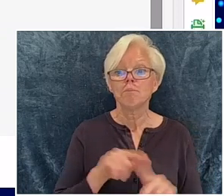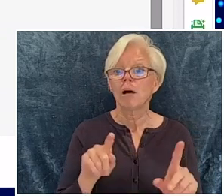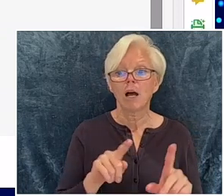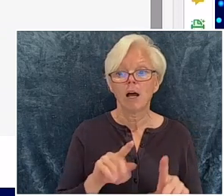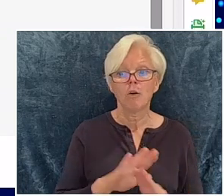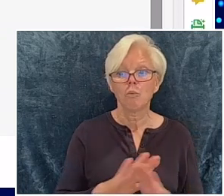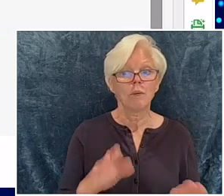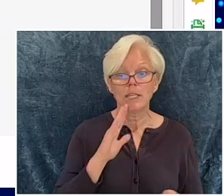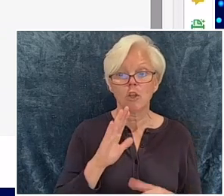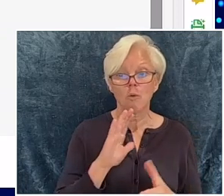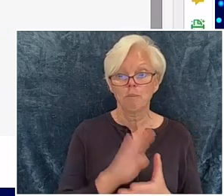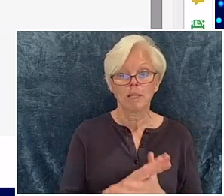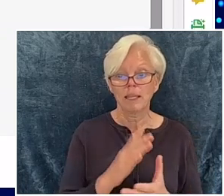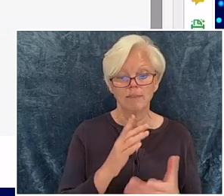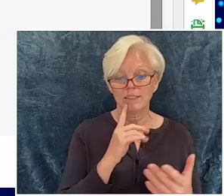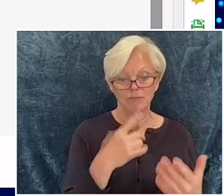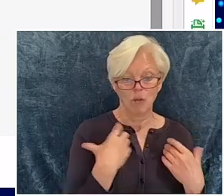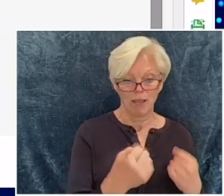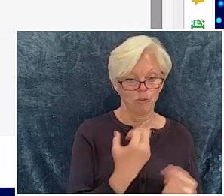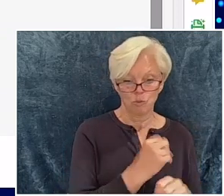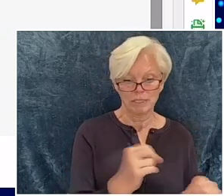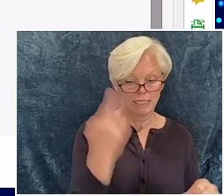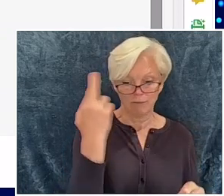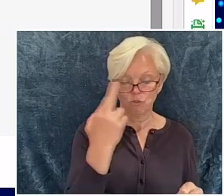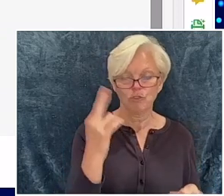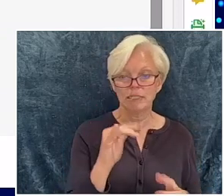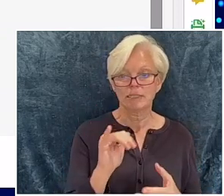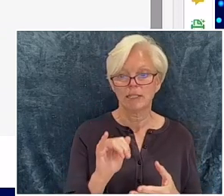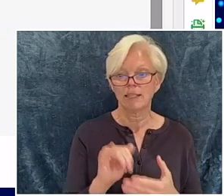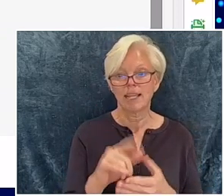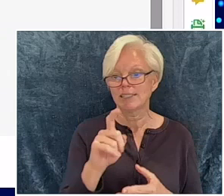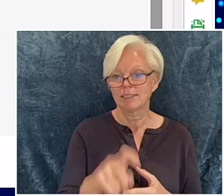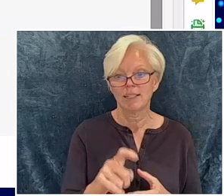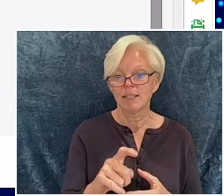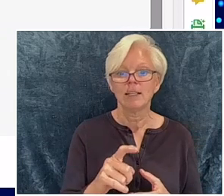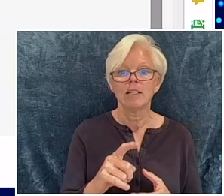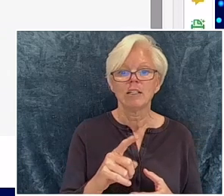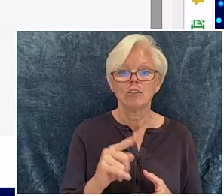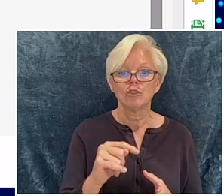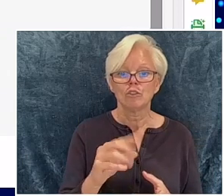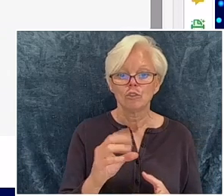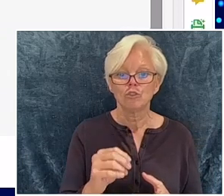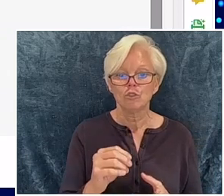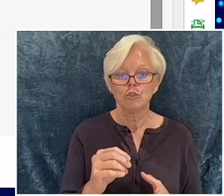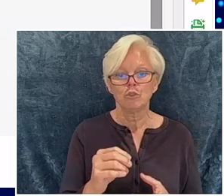health or safety reasons that it's necessary to retain that. We haven't seen all that many instances where that's